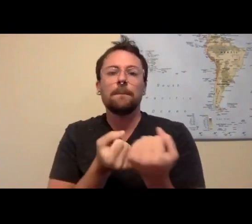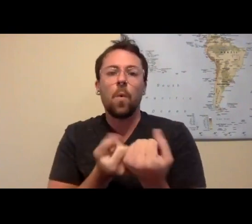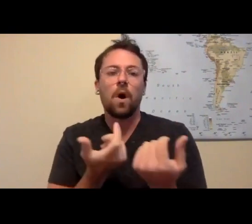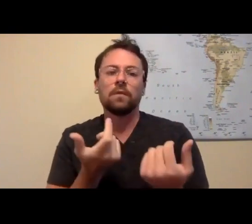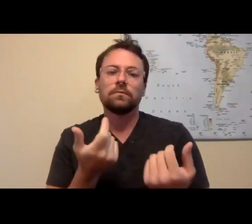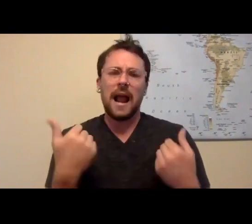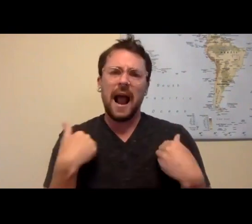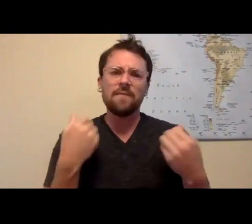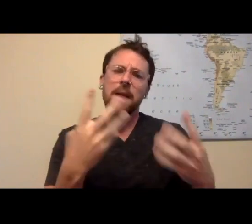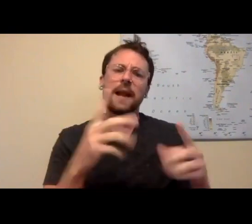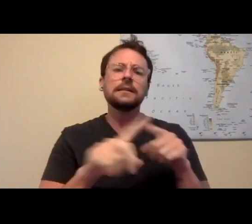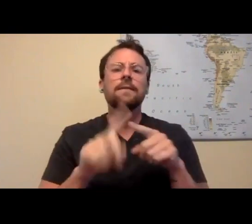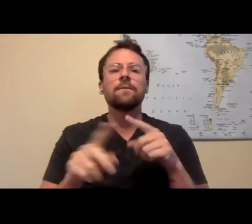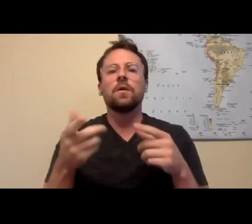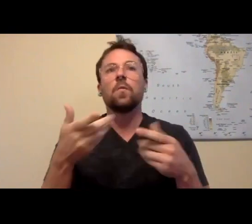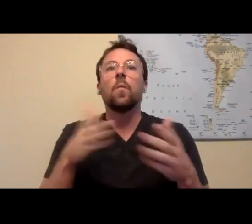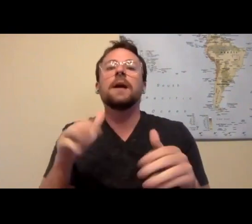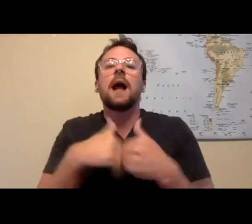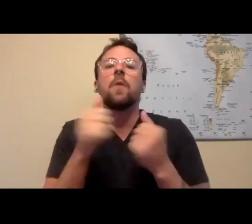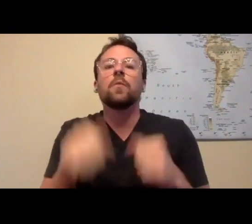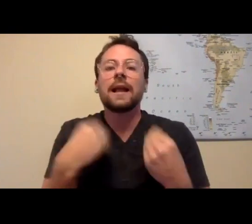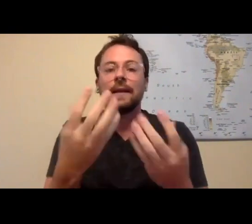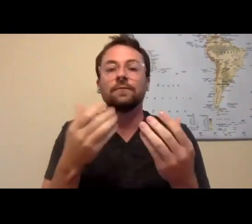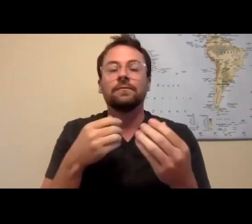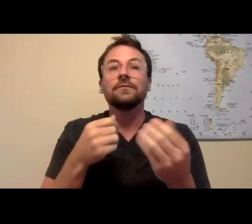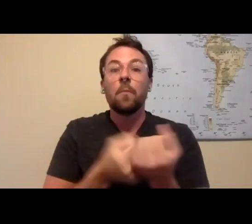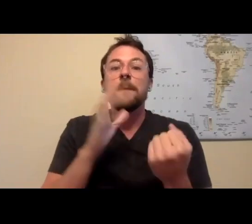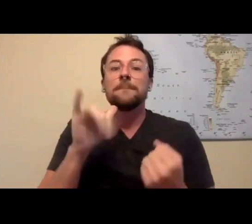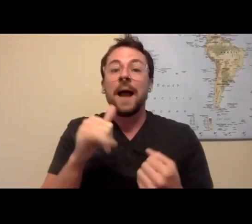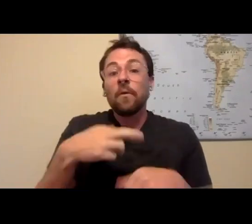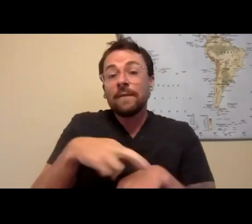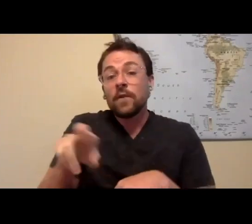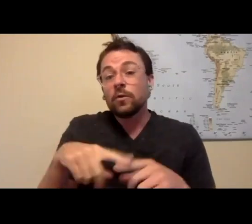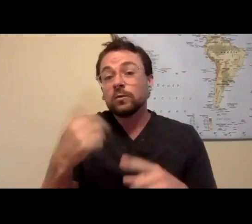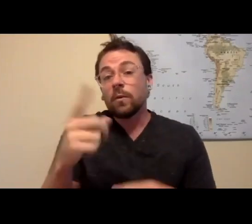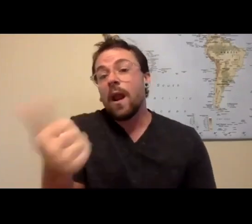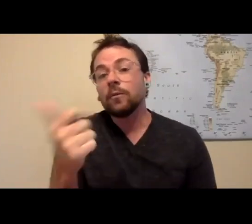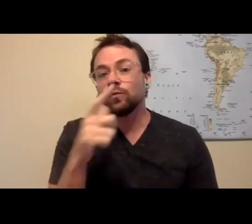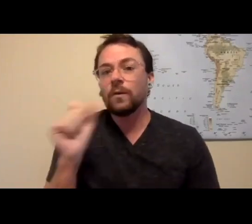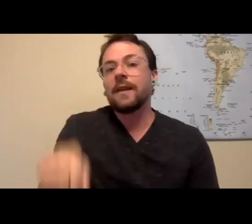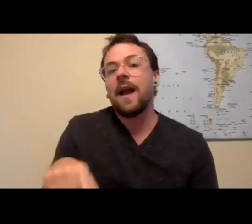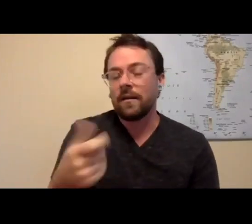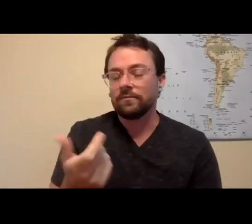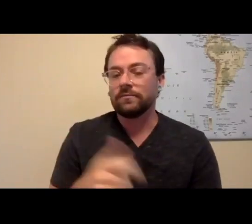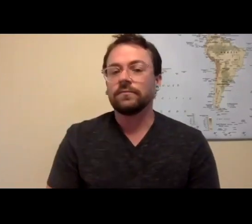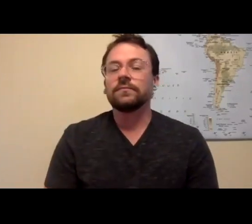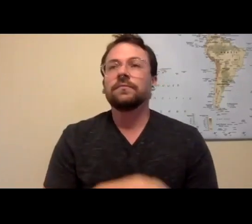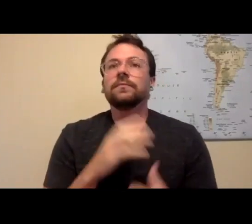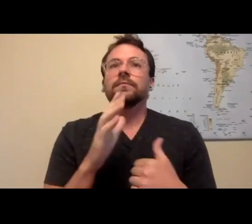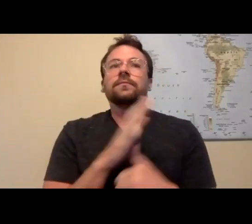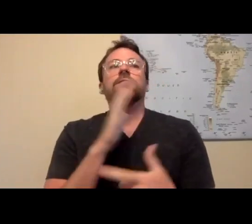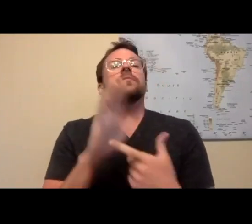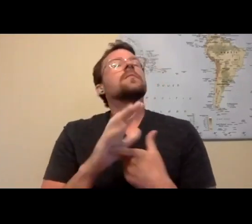It's better than, giving a response that will demean the child's identity.